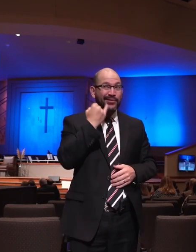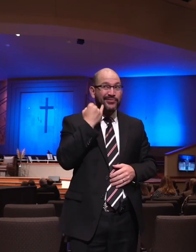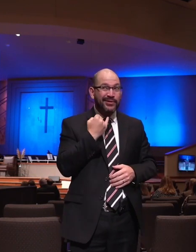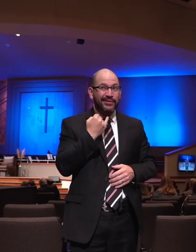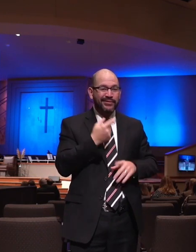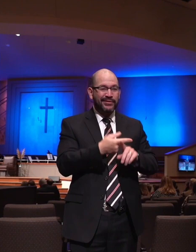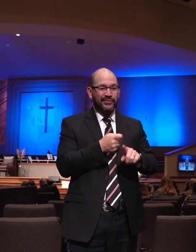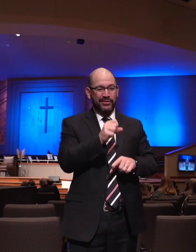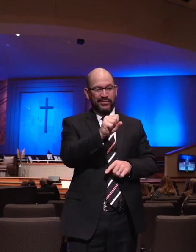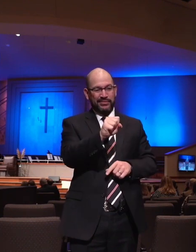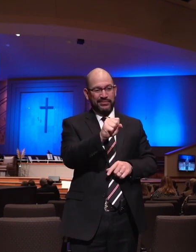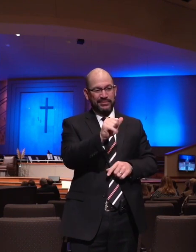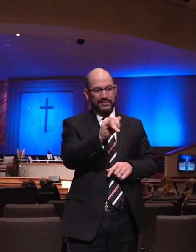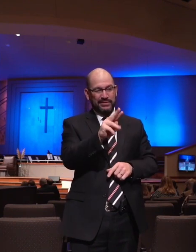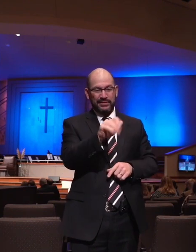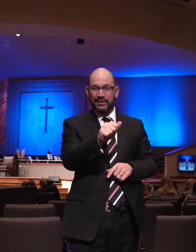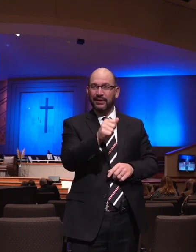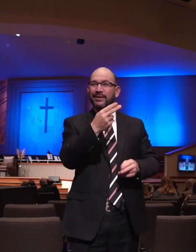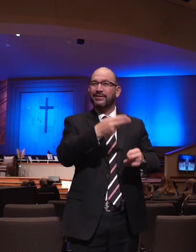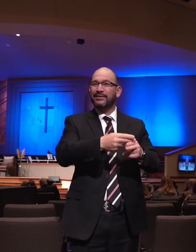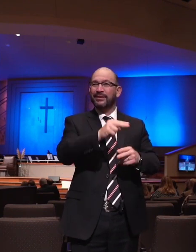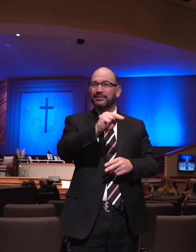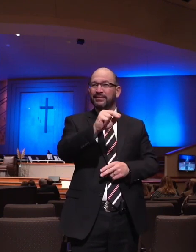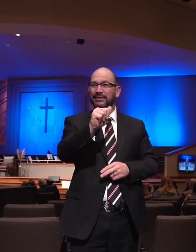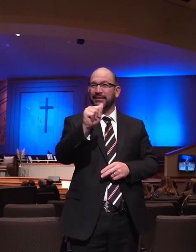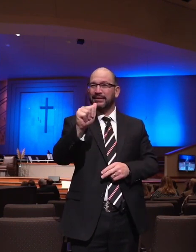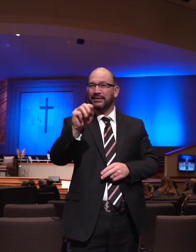Syrian his name is Naaman take your Bibles now